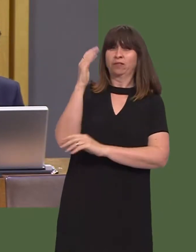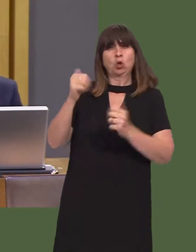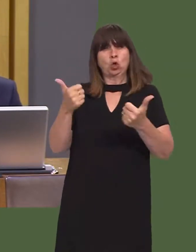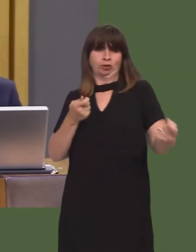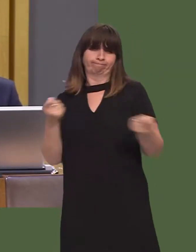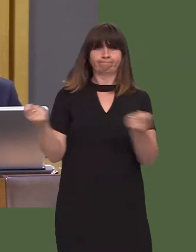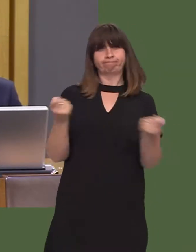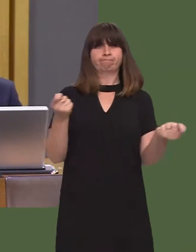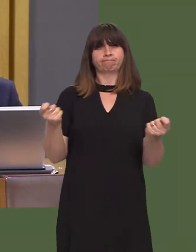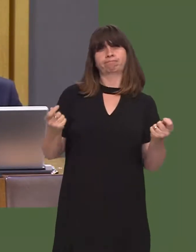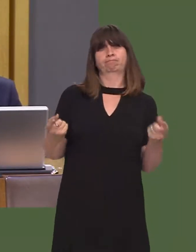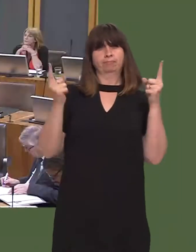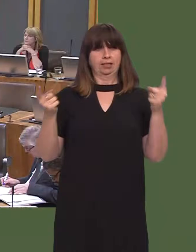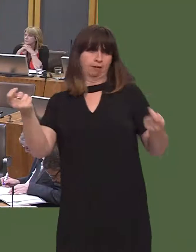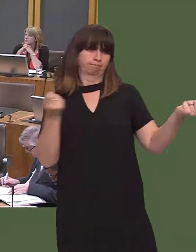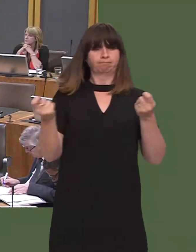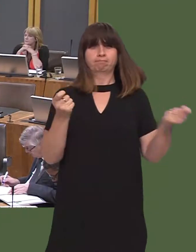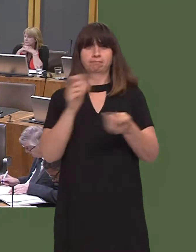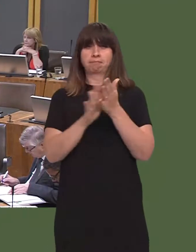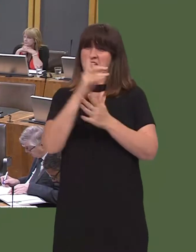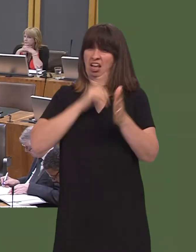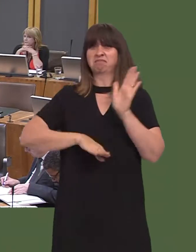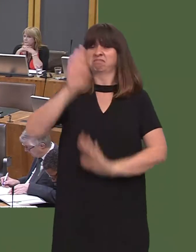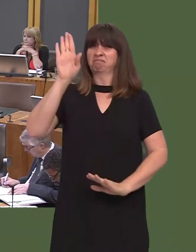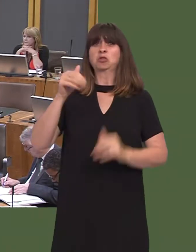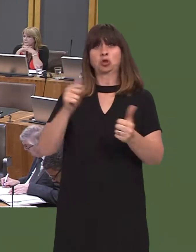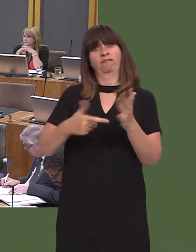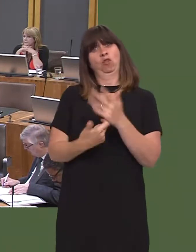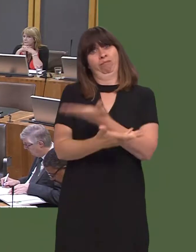can be done with leadership at all levels for the good of our pupils and our students.